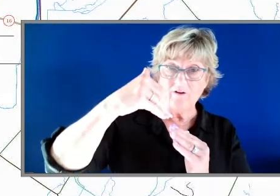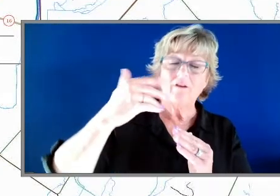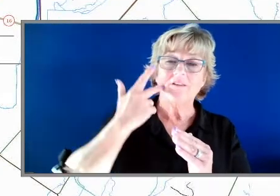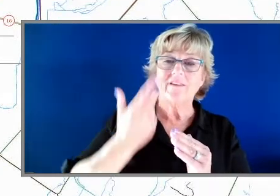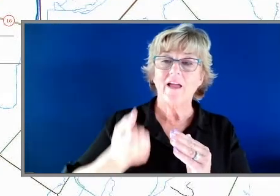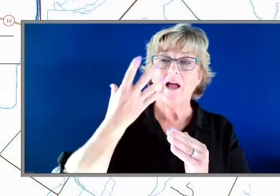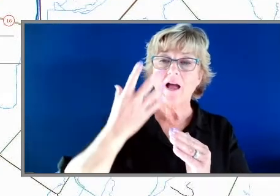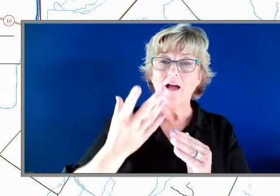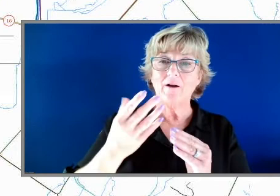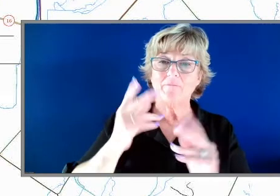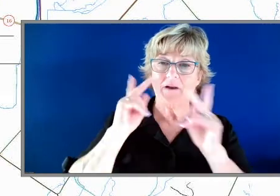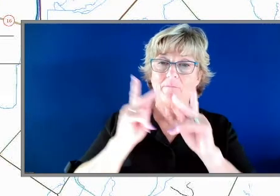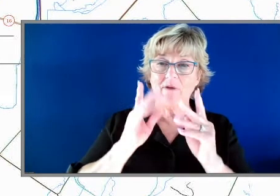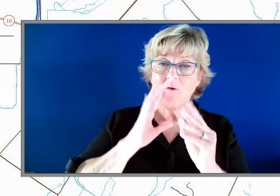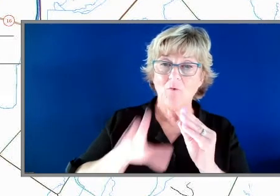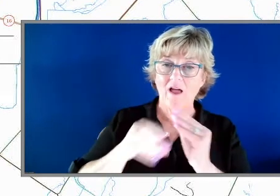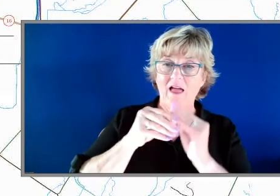Studio: You can see in real time how your proposed map lines would impact districts.